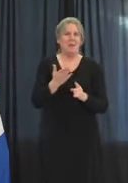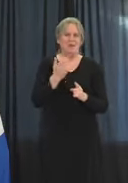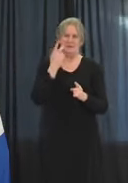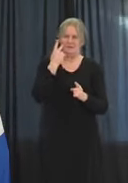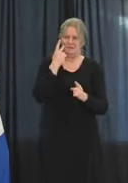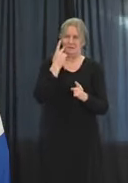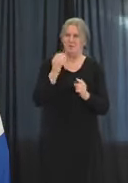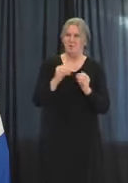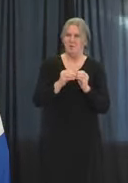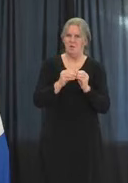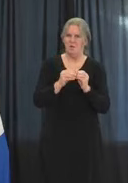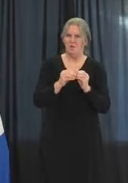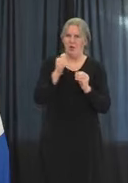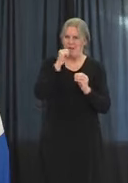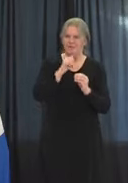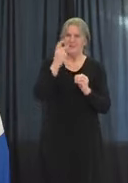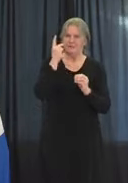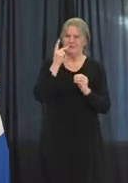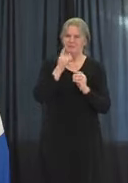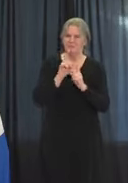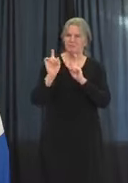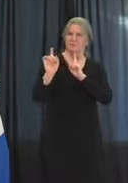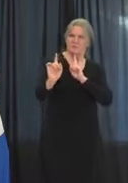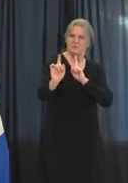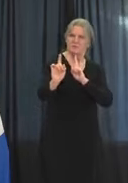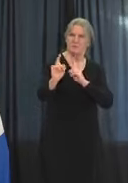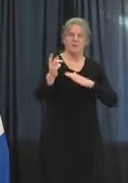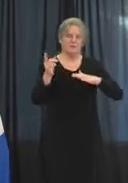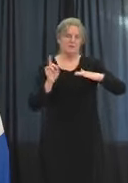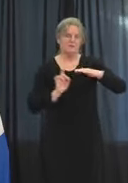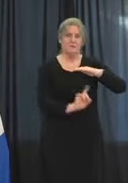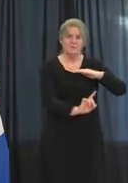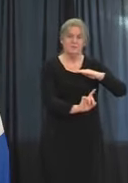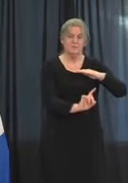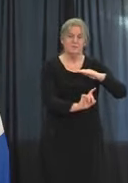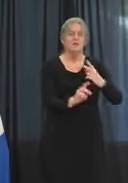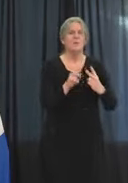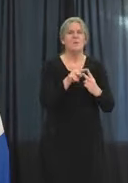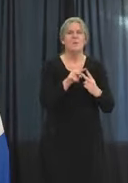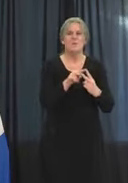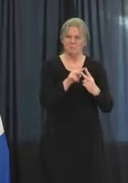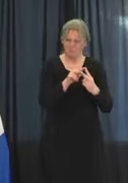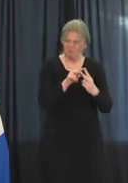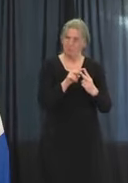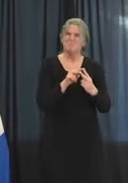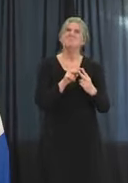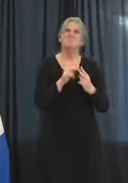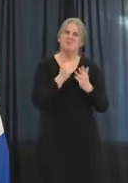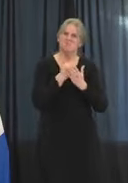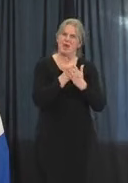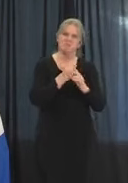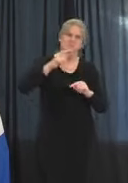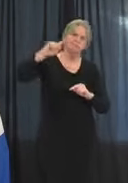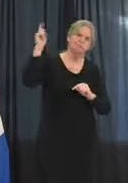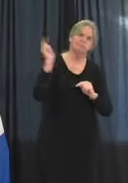day, it is that social spacing, social isolation, and other measures really work.